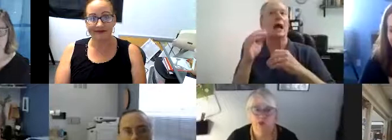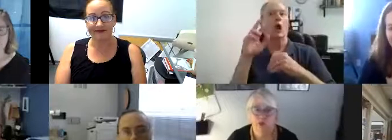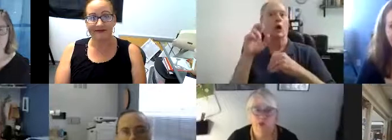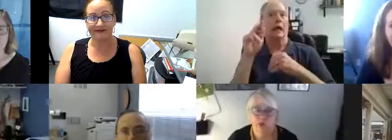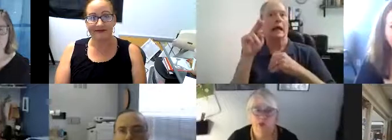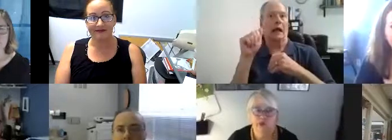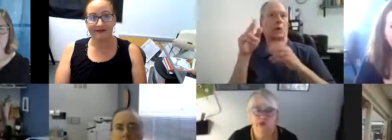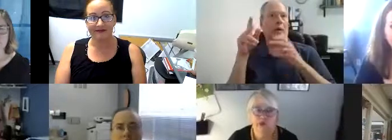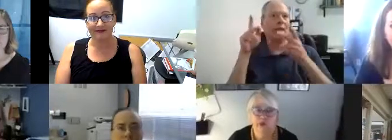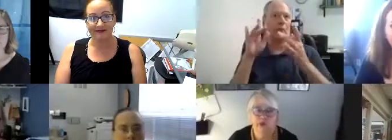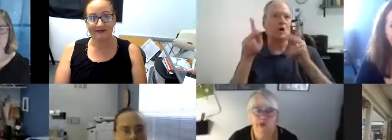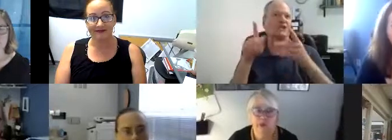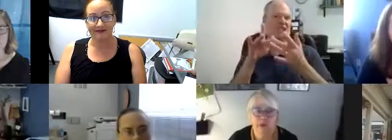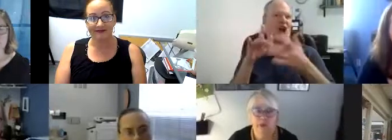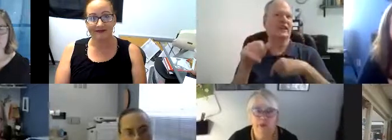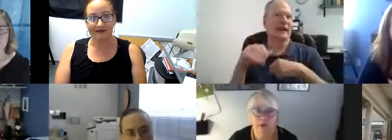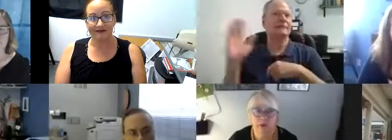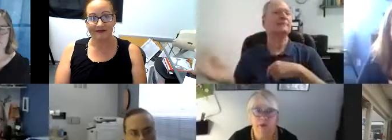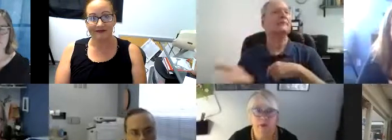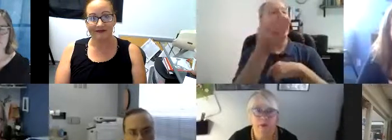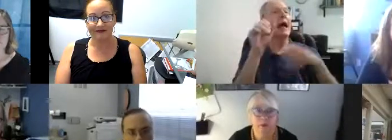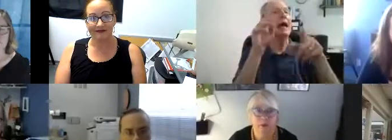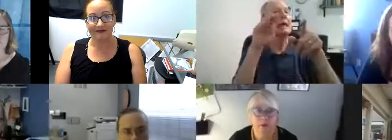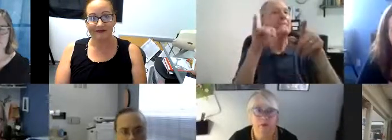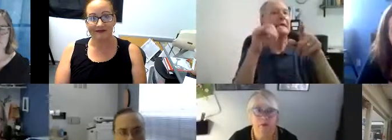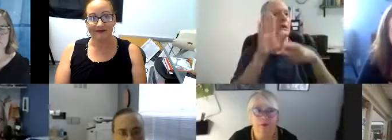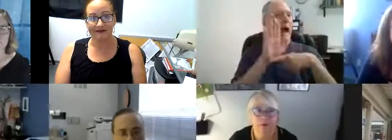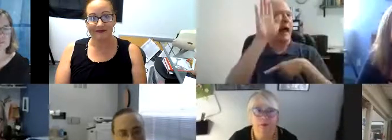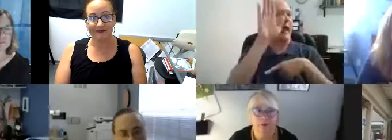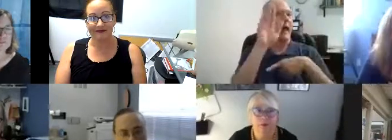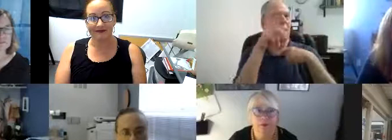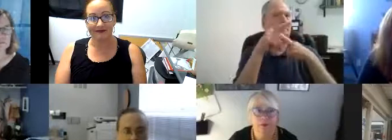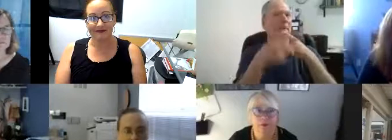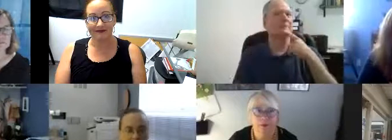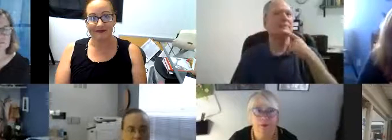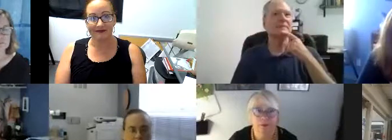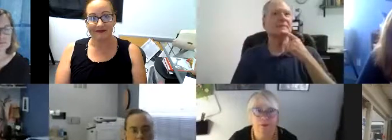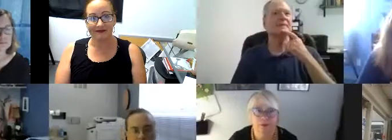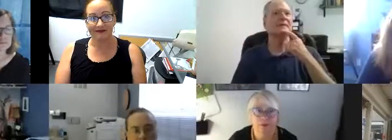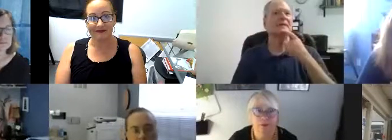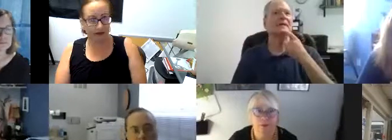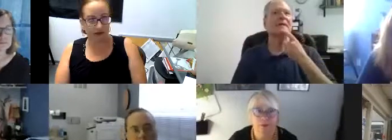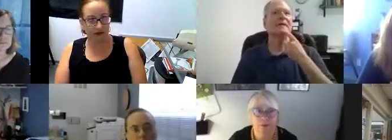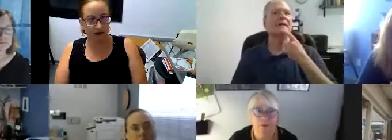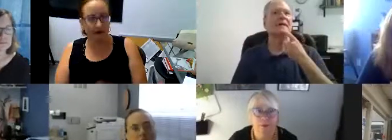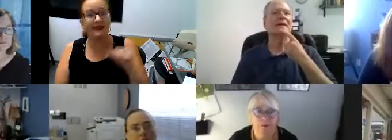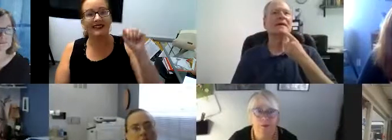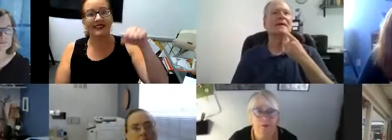Reina is the contact person there. Amy, you had a hand up.